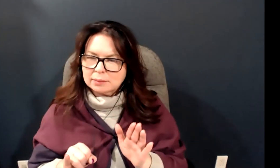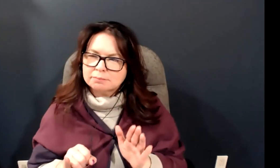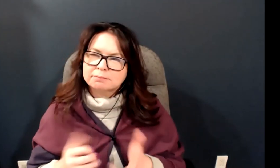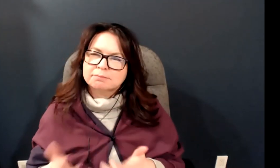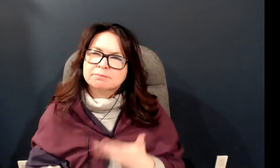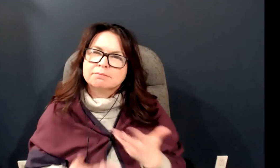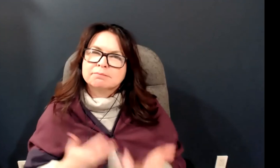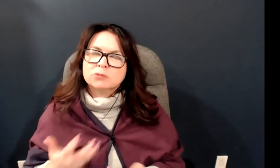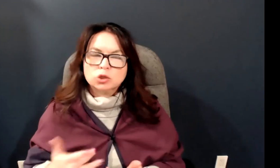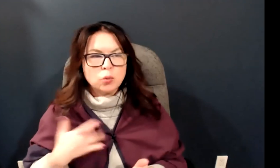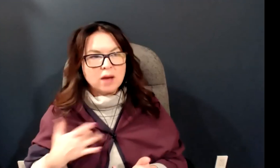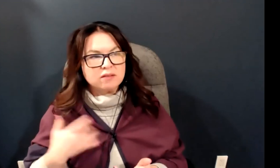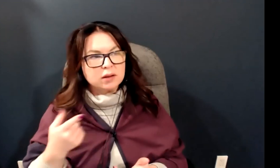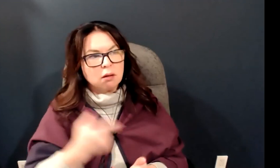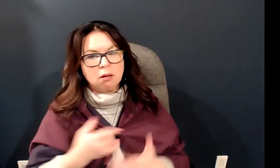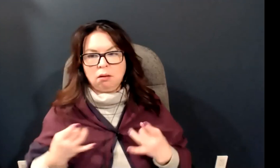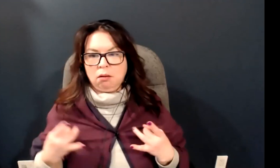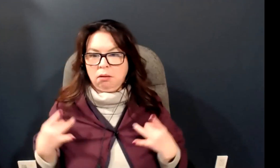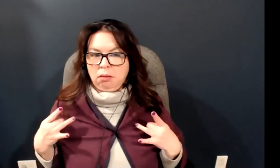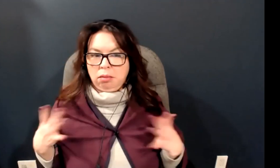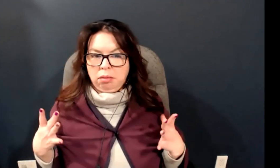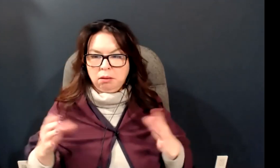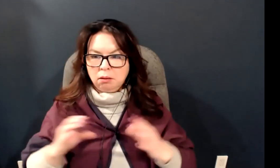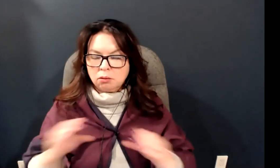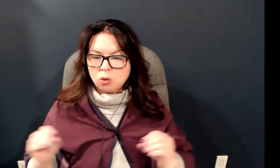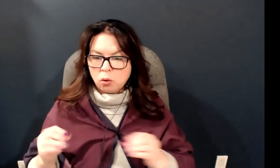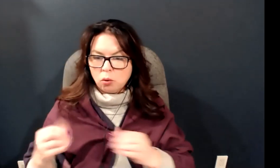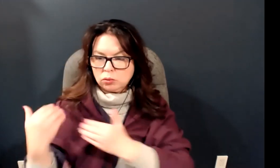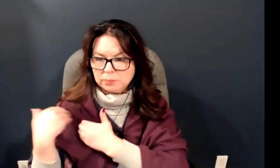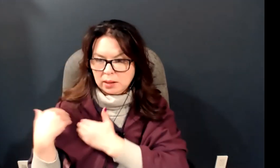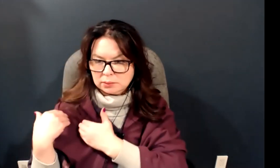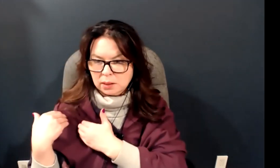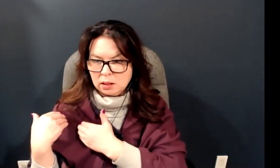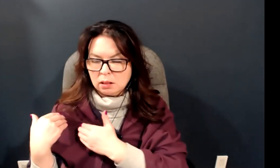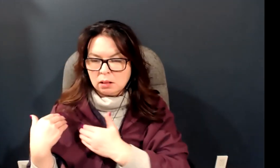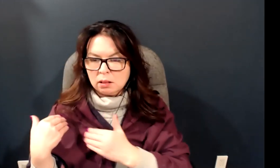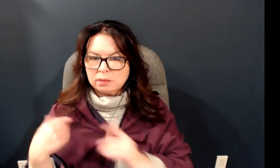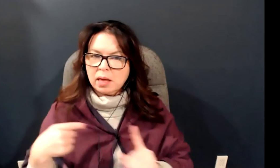had not passed and actually our editor at the University of Minnesota Press looked at